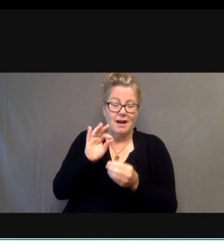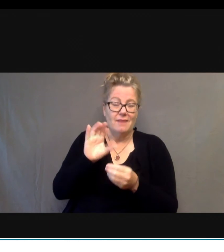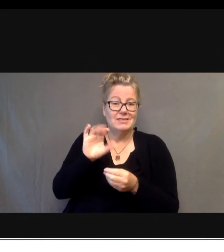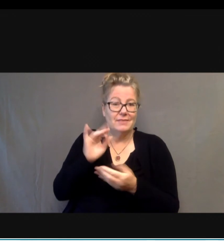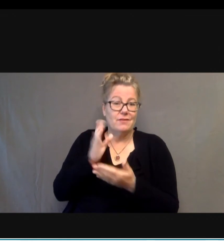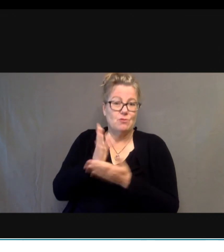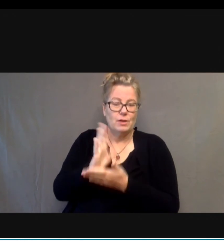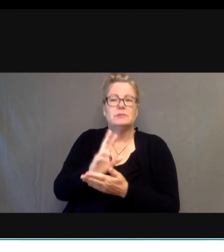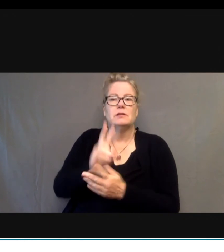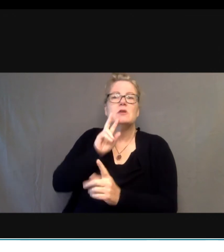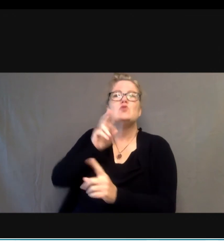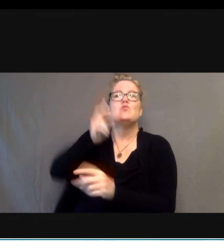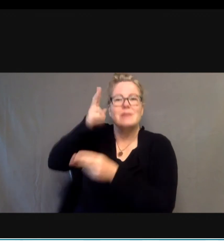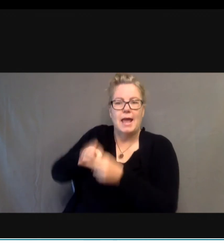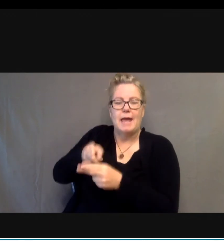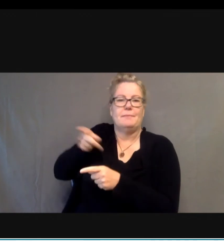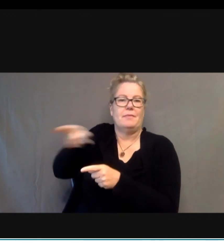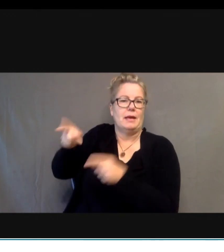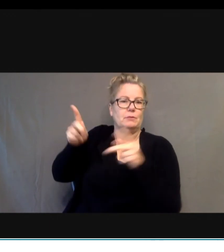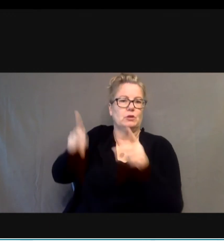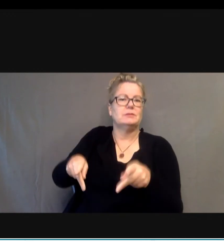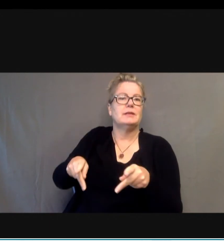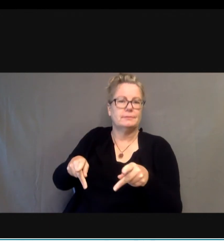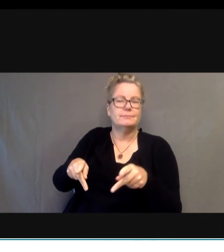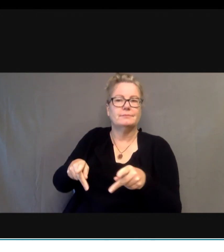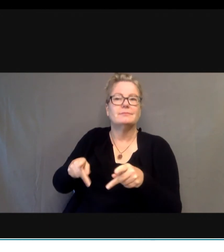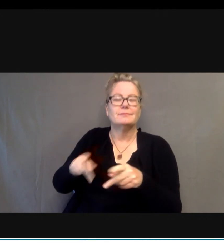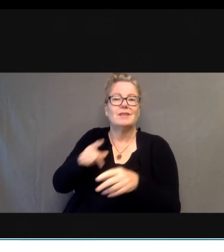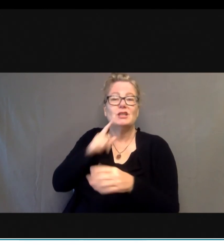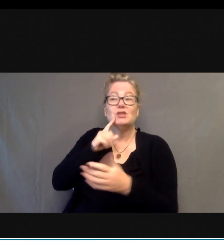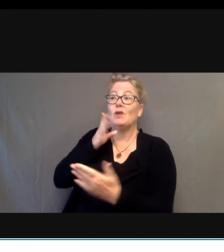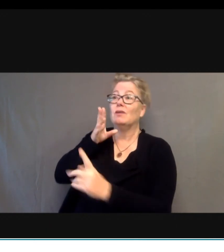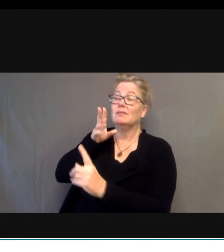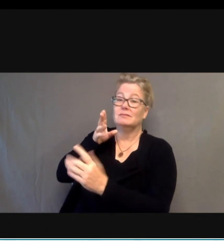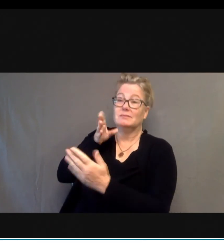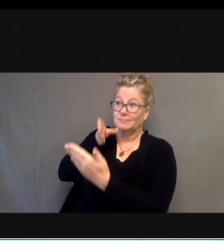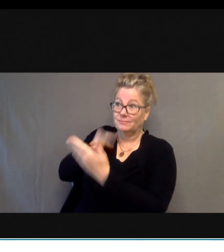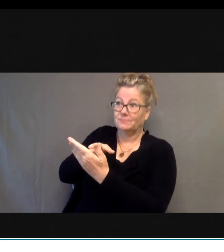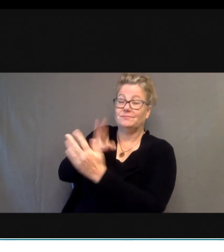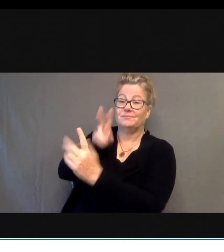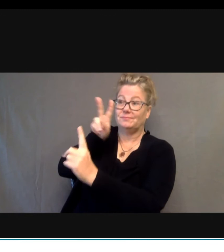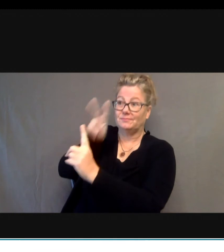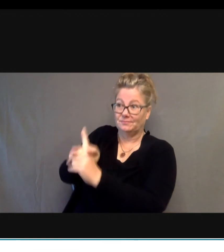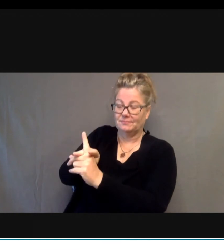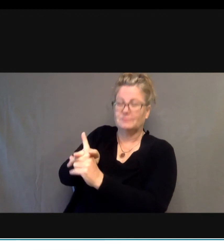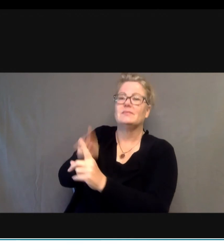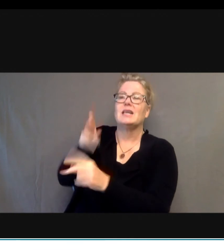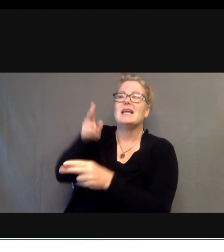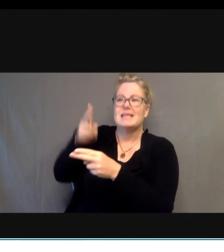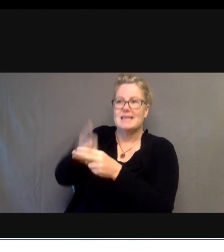and they will include that person. In a situation like that, I can understand how that can be